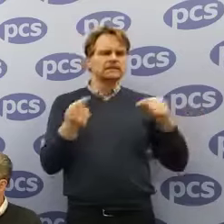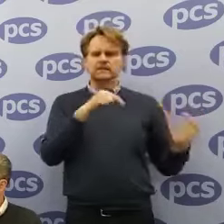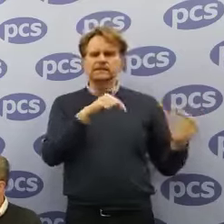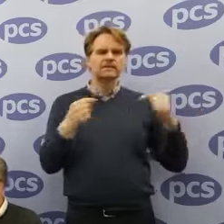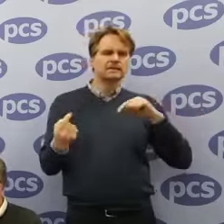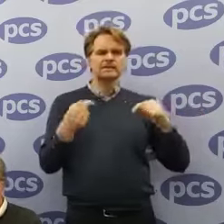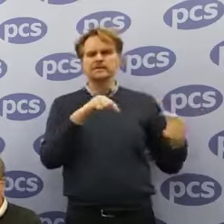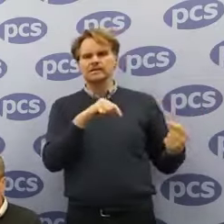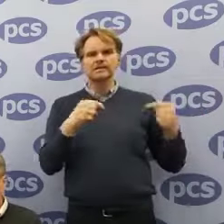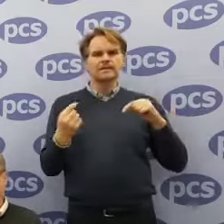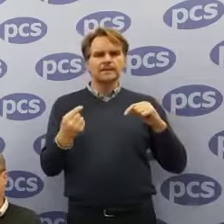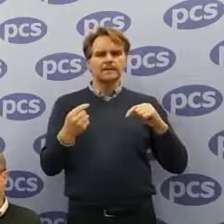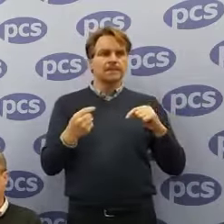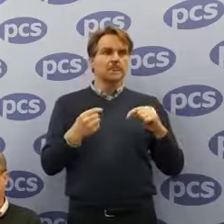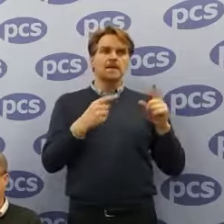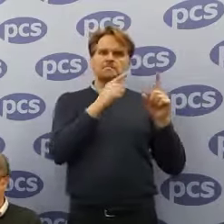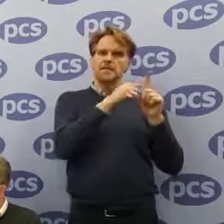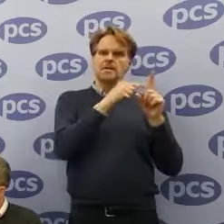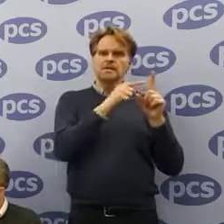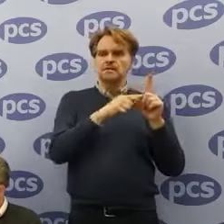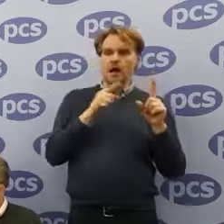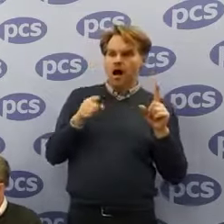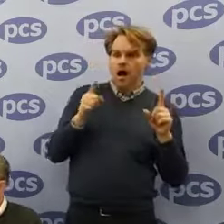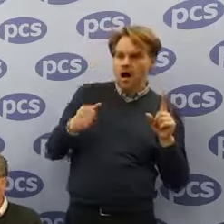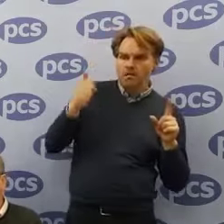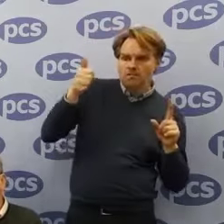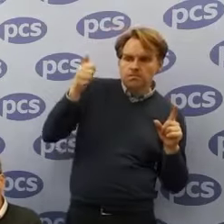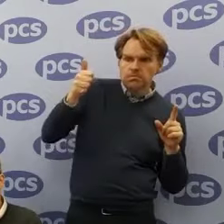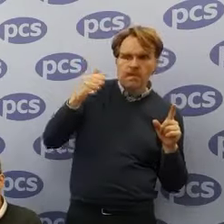to buy people off by offering a little bit of a divisive element to the pay,